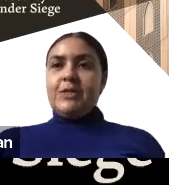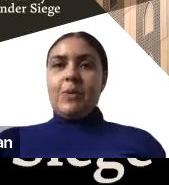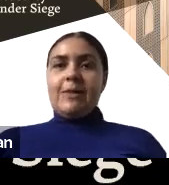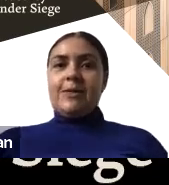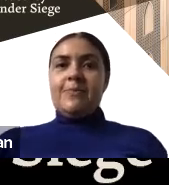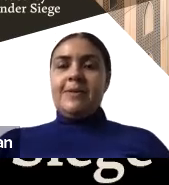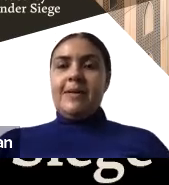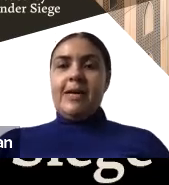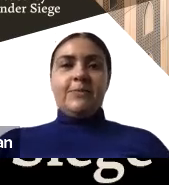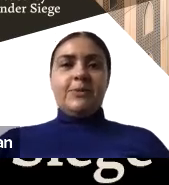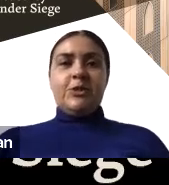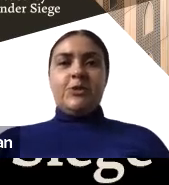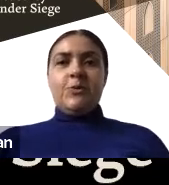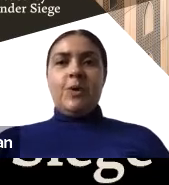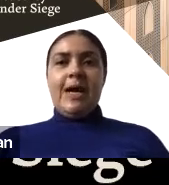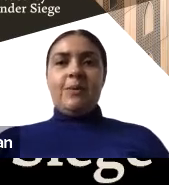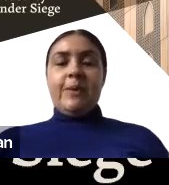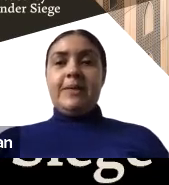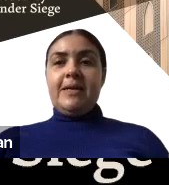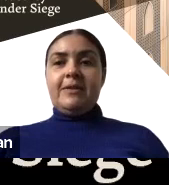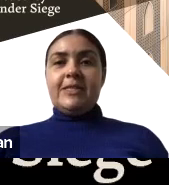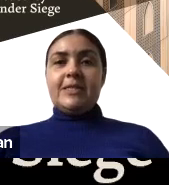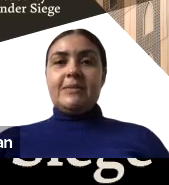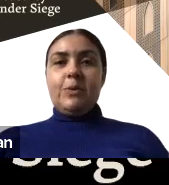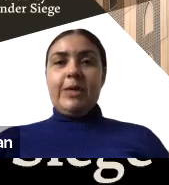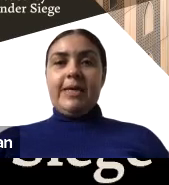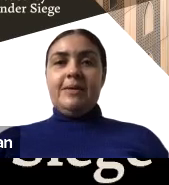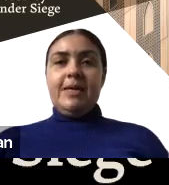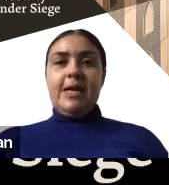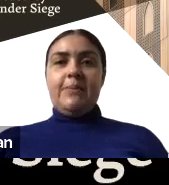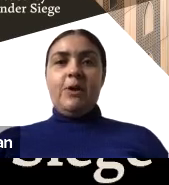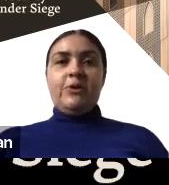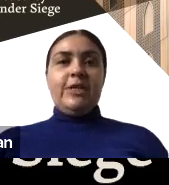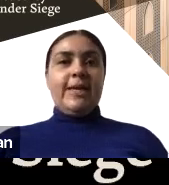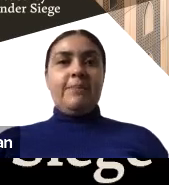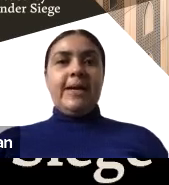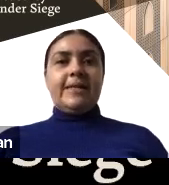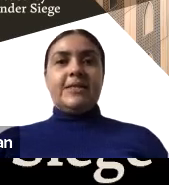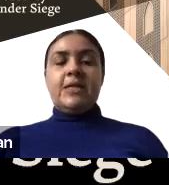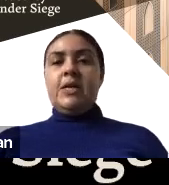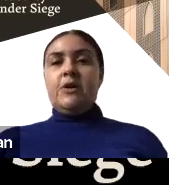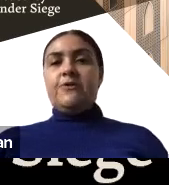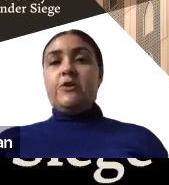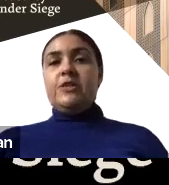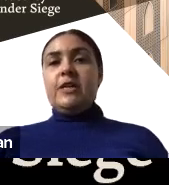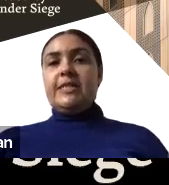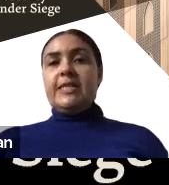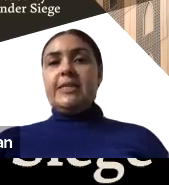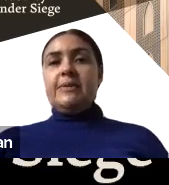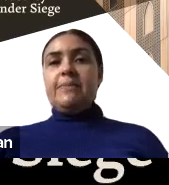So welcome to our webinar this morning on the impact of the COVID-19